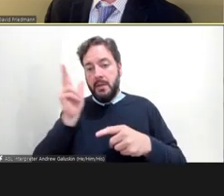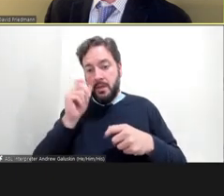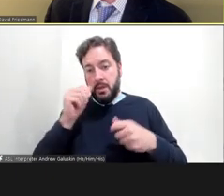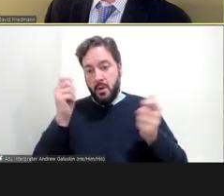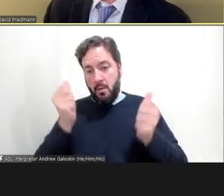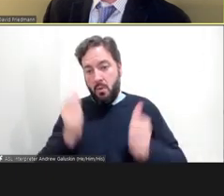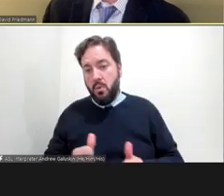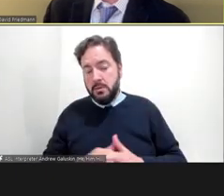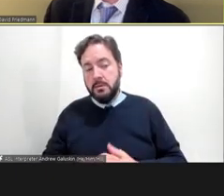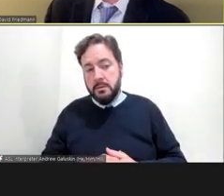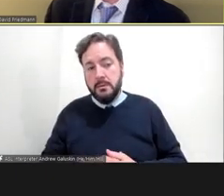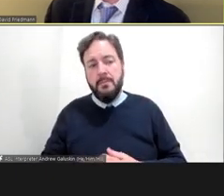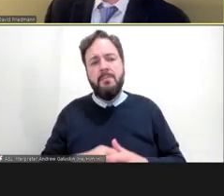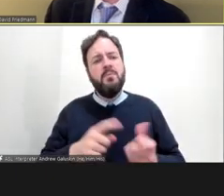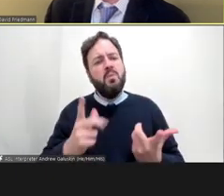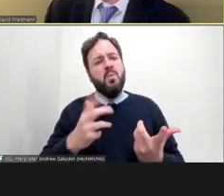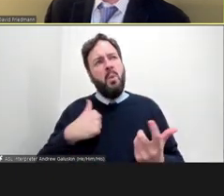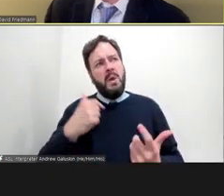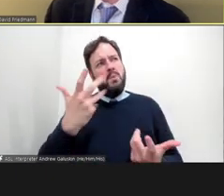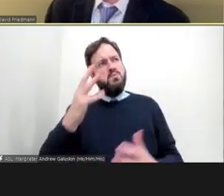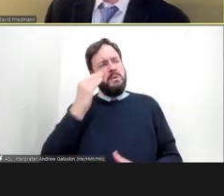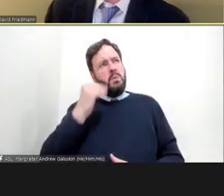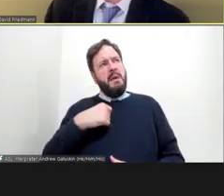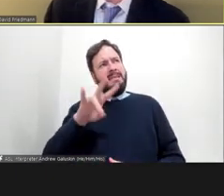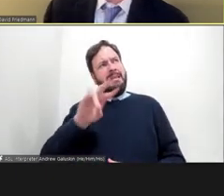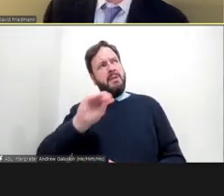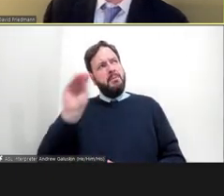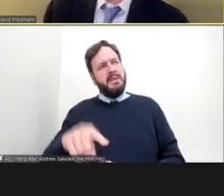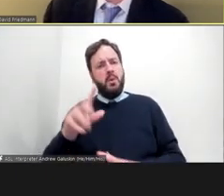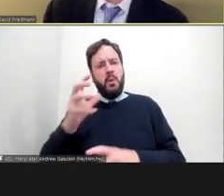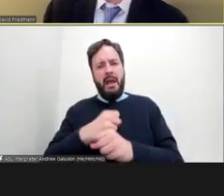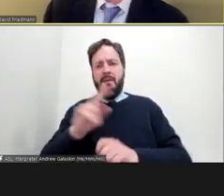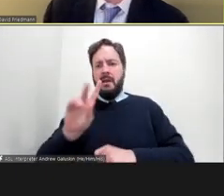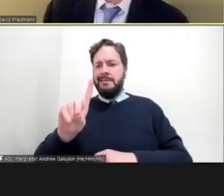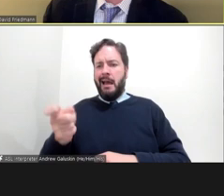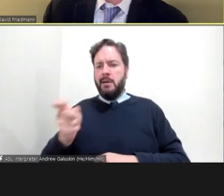about 70% of people who receive a diagnosis related to their hearing loss are gonna have